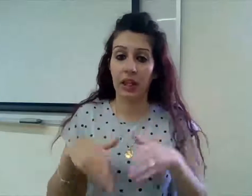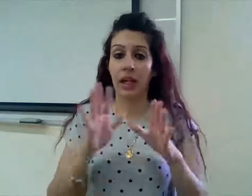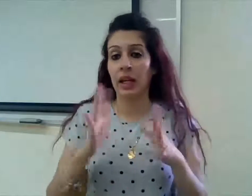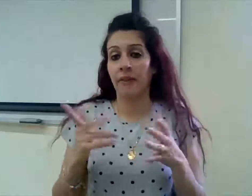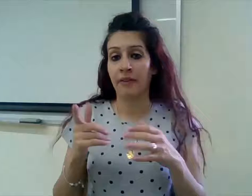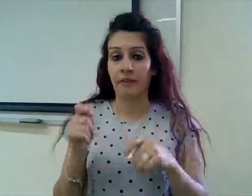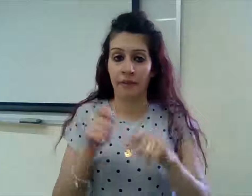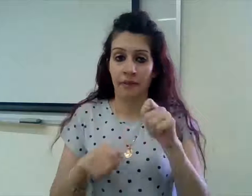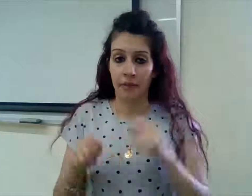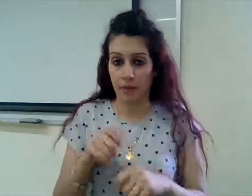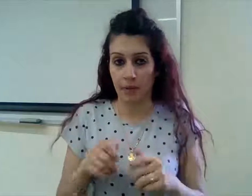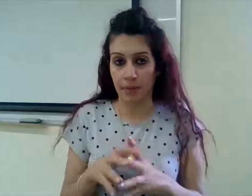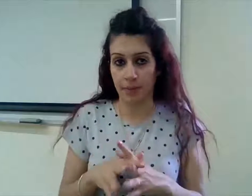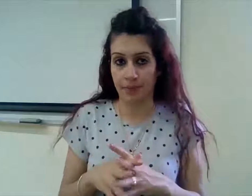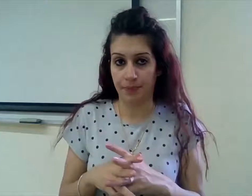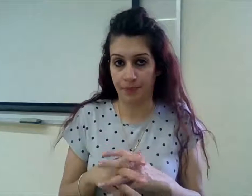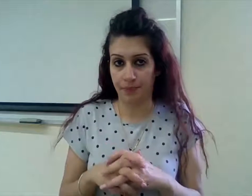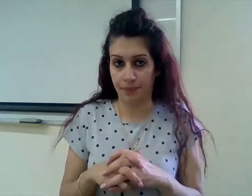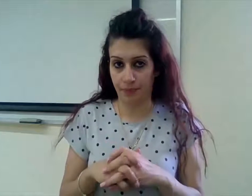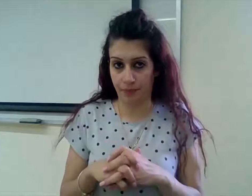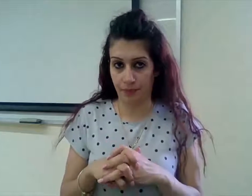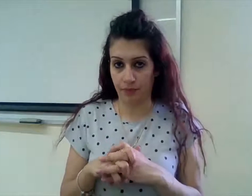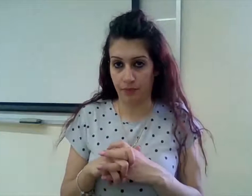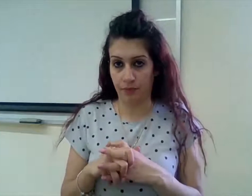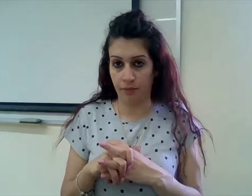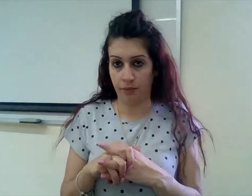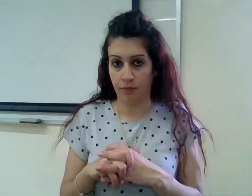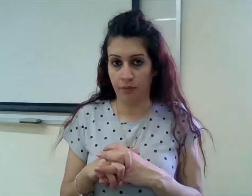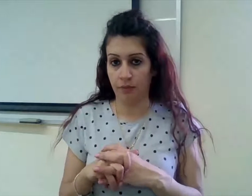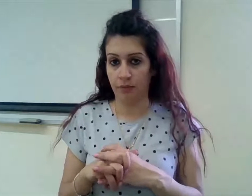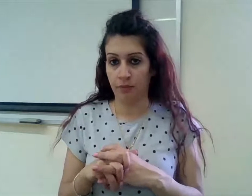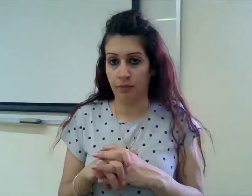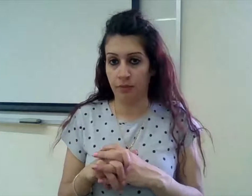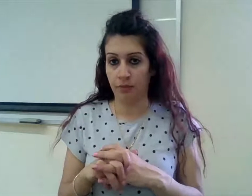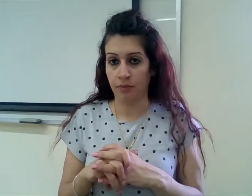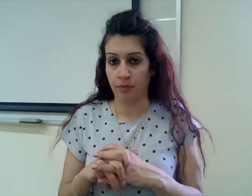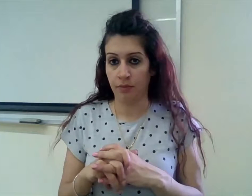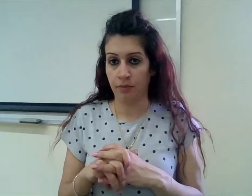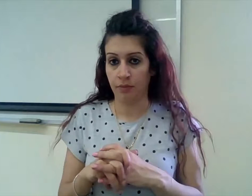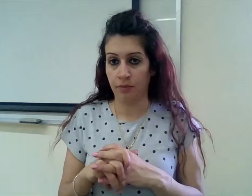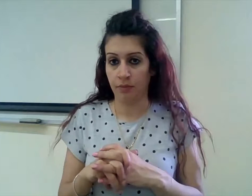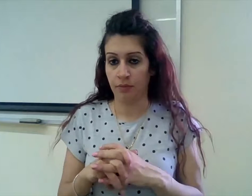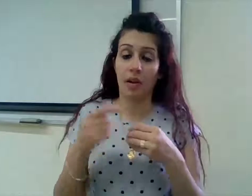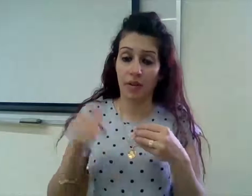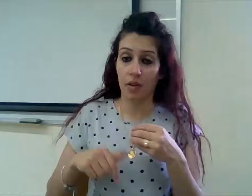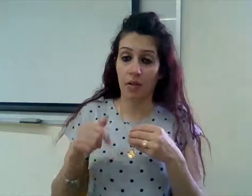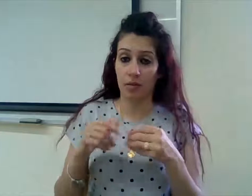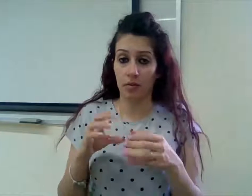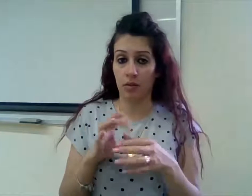David Sabine is there something else you want to share from the shed oh yes from